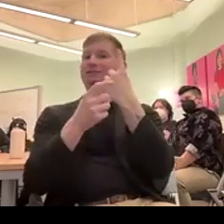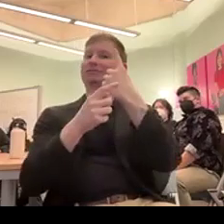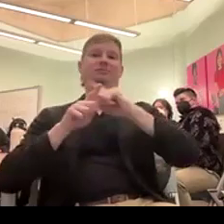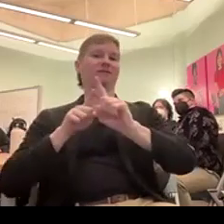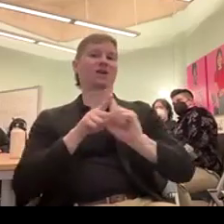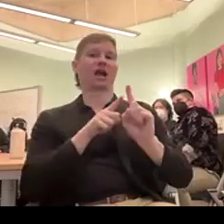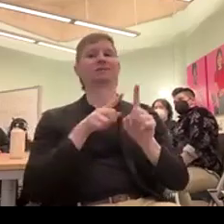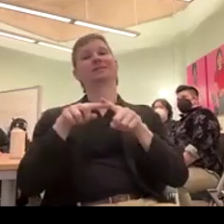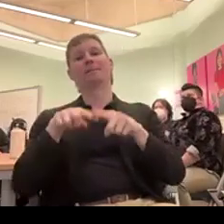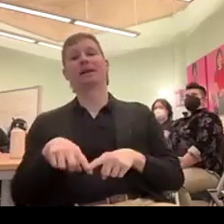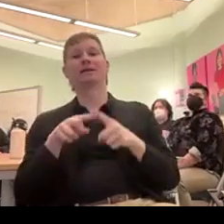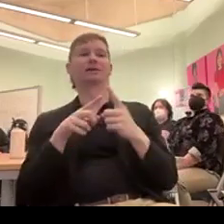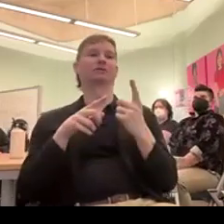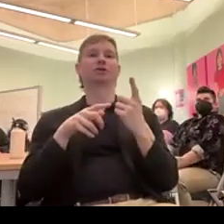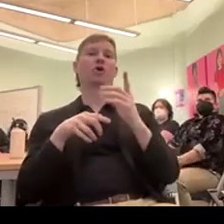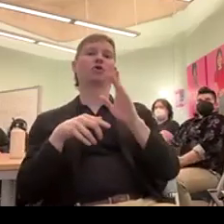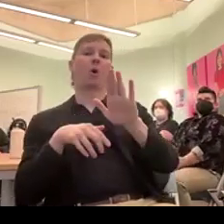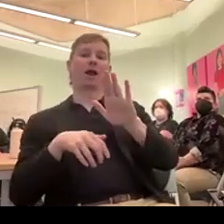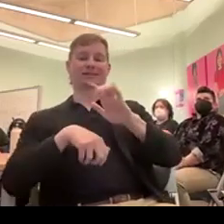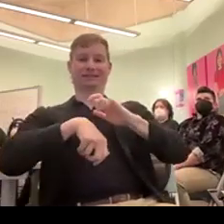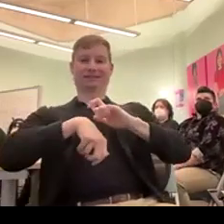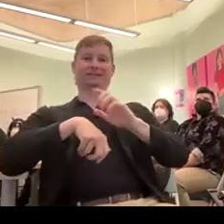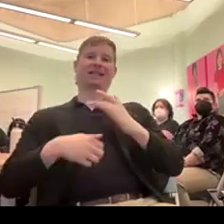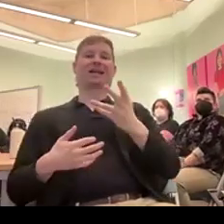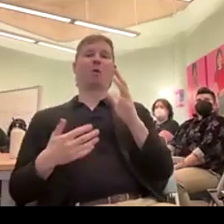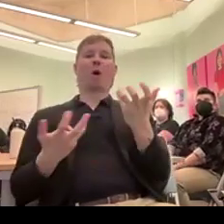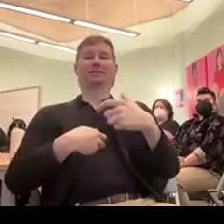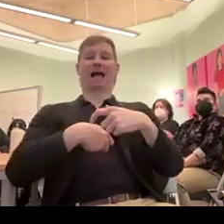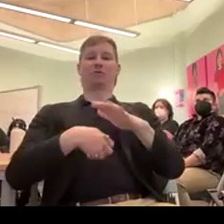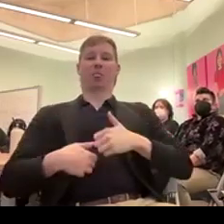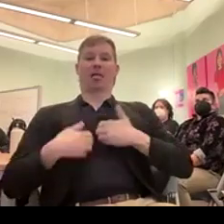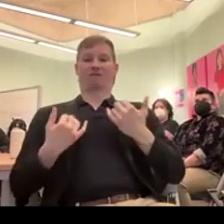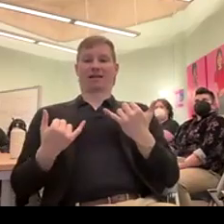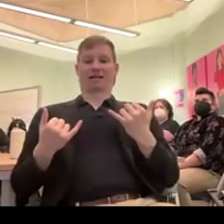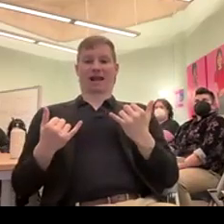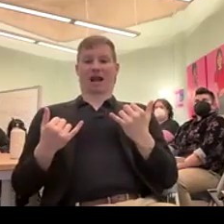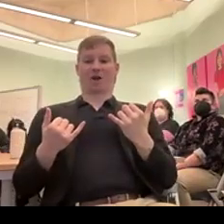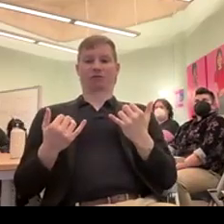I think it can be different for a lot of folks depending on the time of their lives as well.